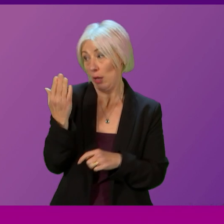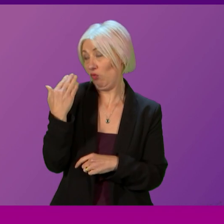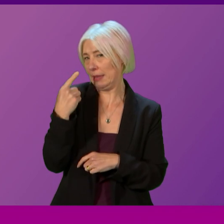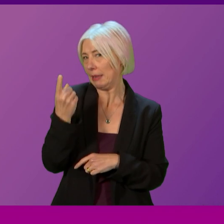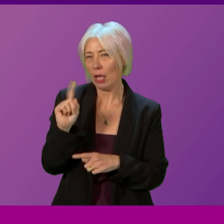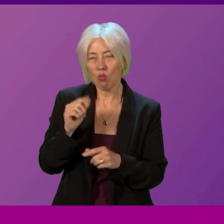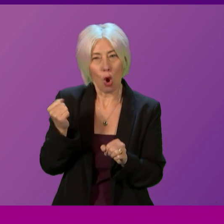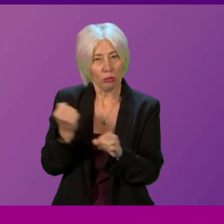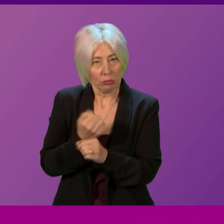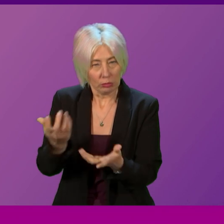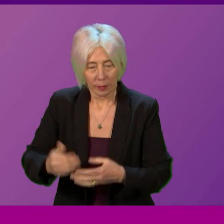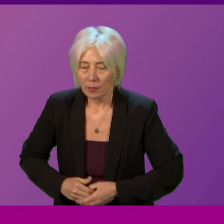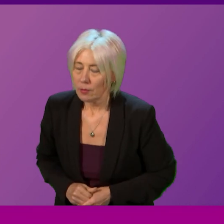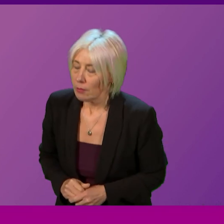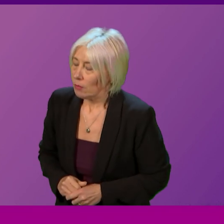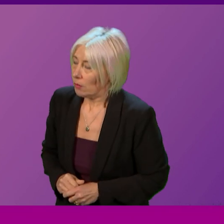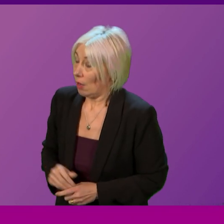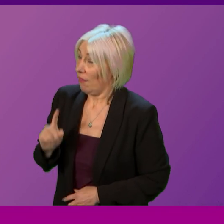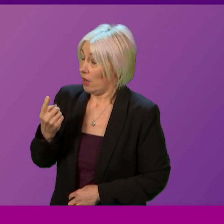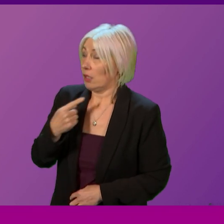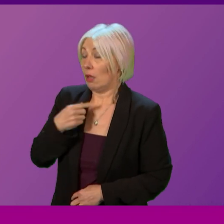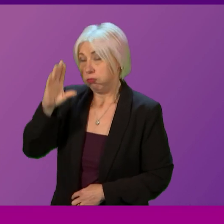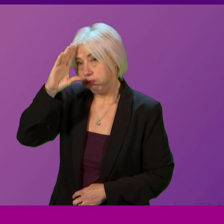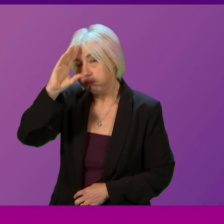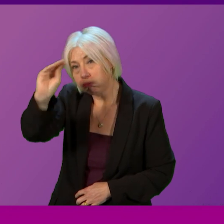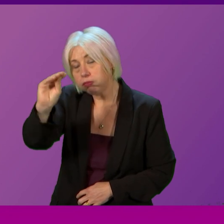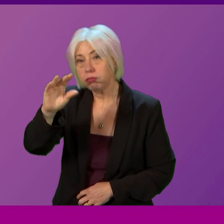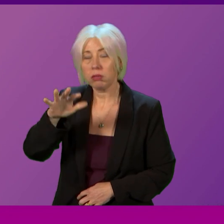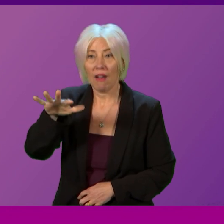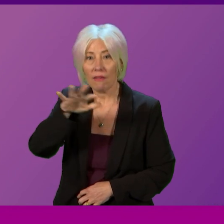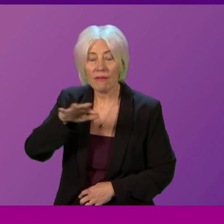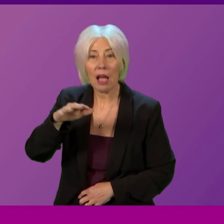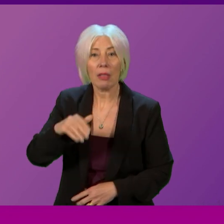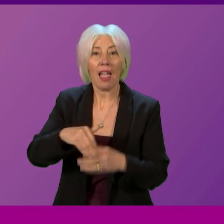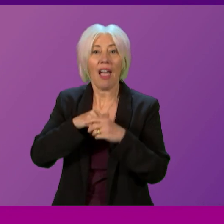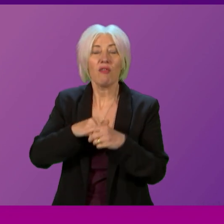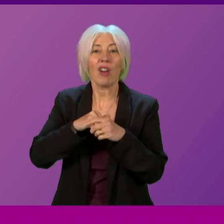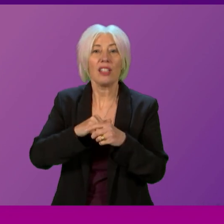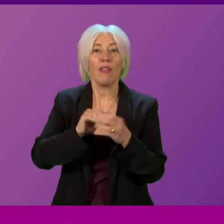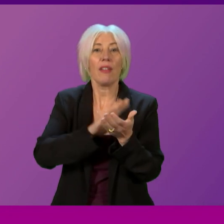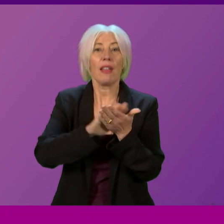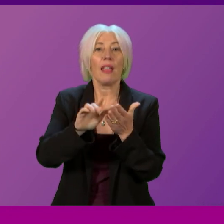First, my thoughts are with the family and friends of Hazel Nairn, who remains missing